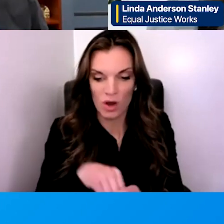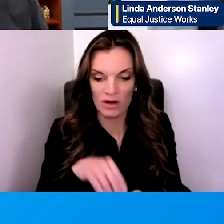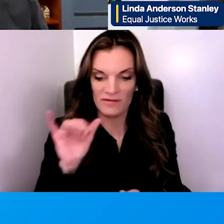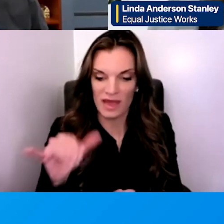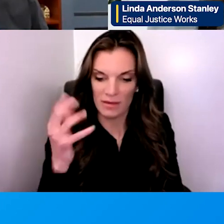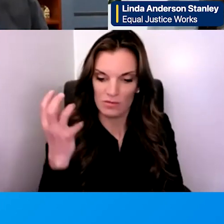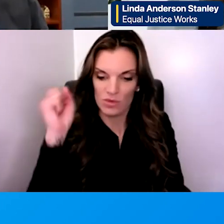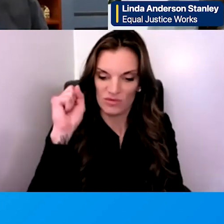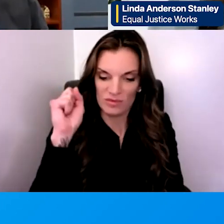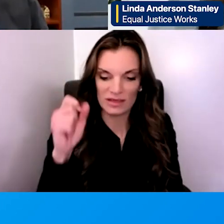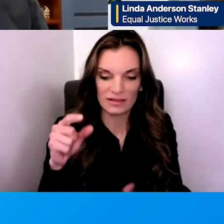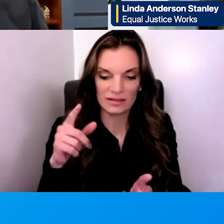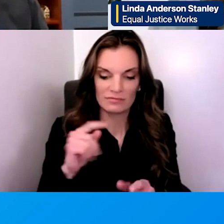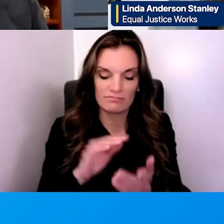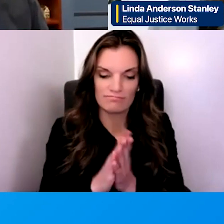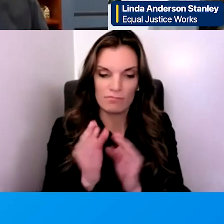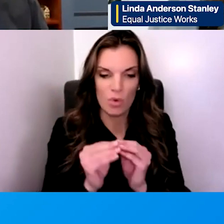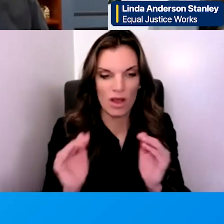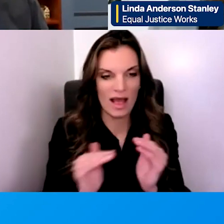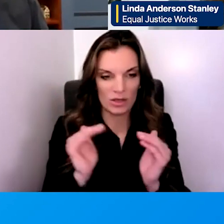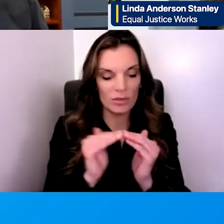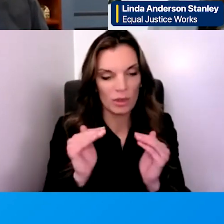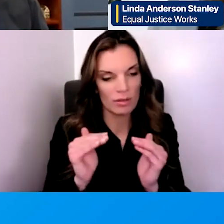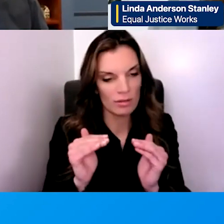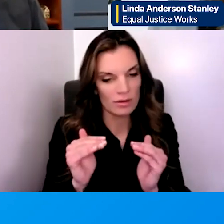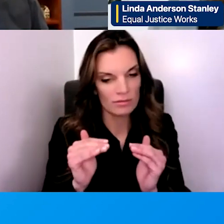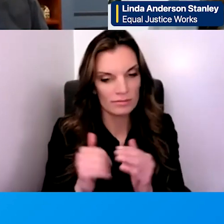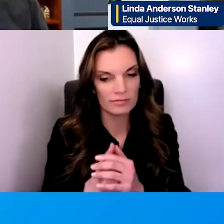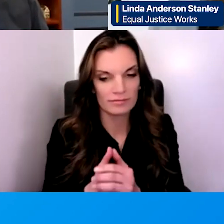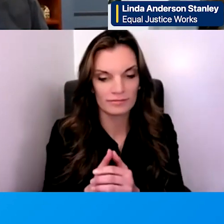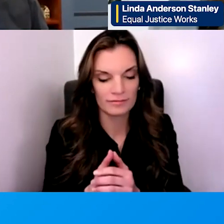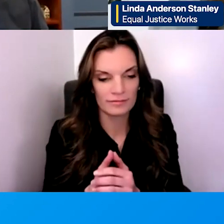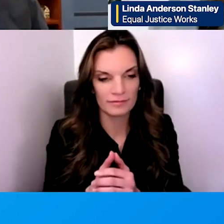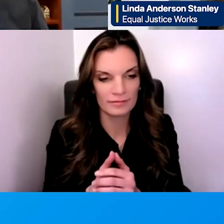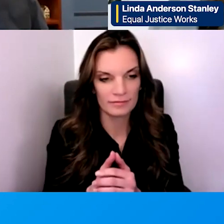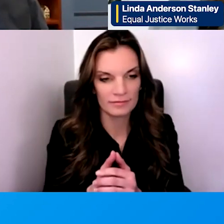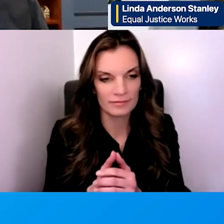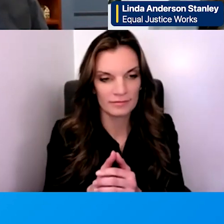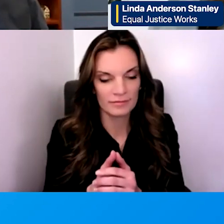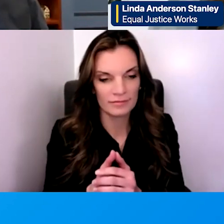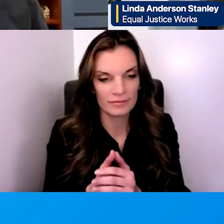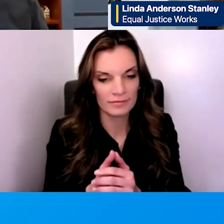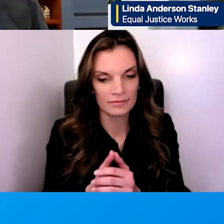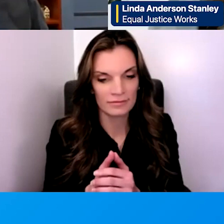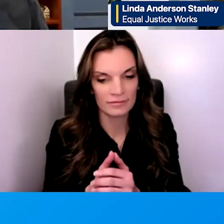and make it more equitable is not. And we -- each need to know the